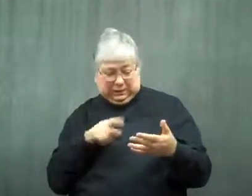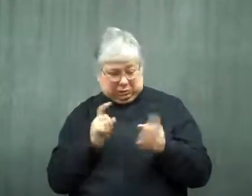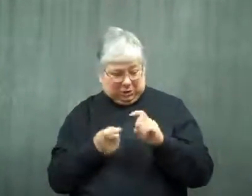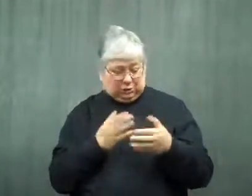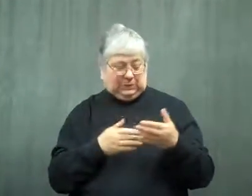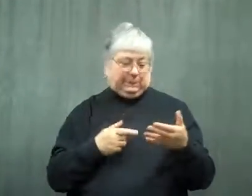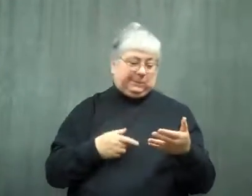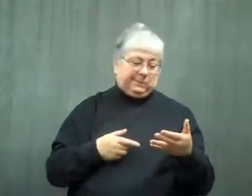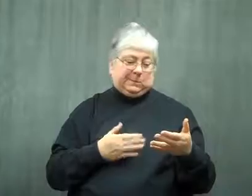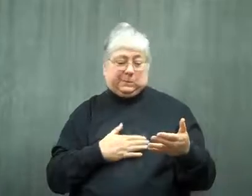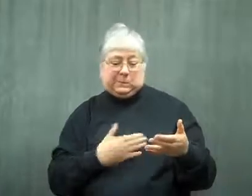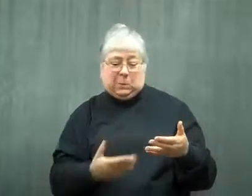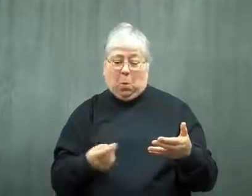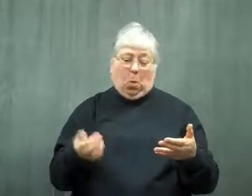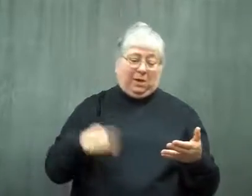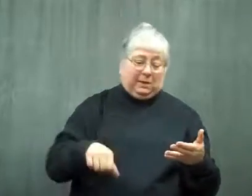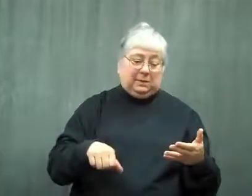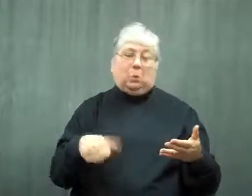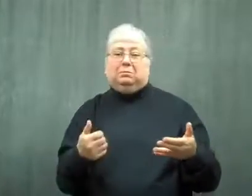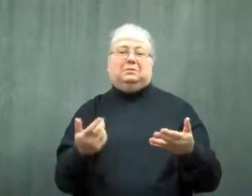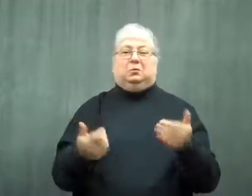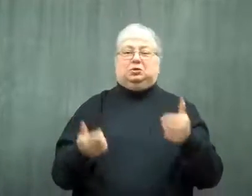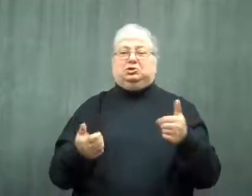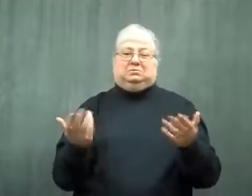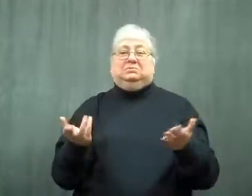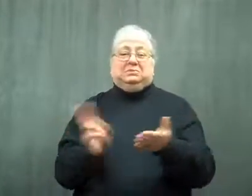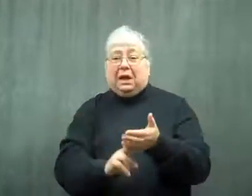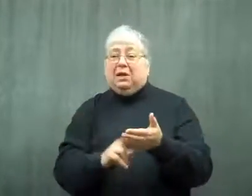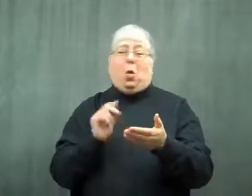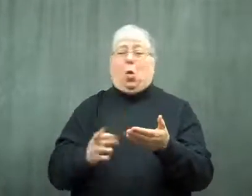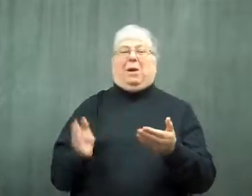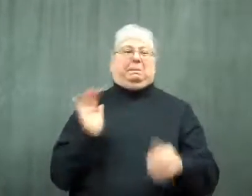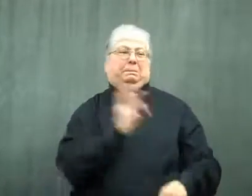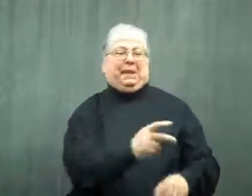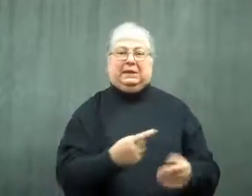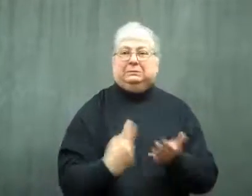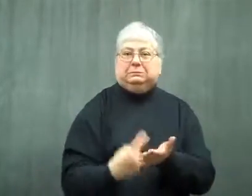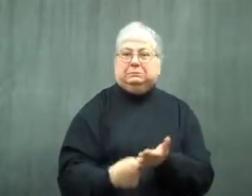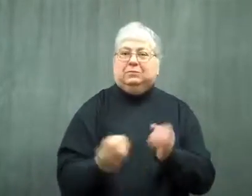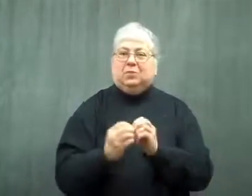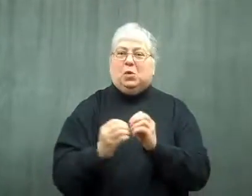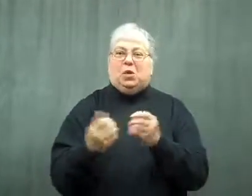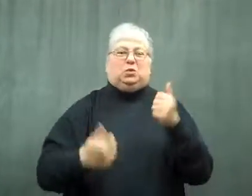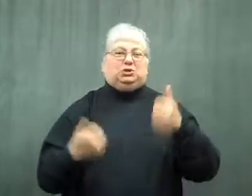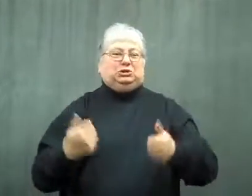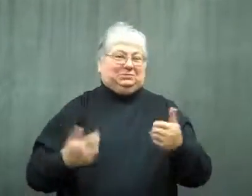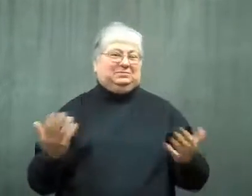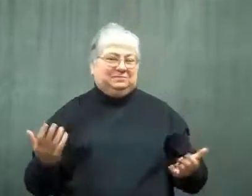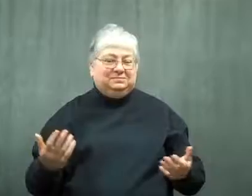The President decides if he accepts it or vetoes it and either signs it or sends it back for more discussion.